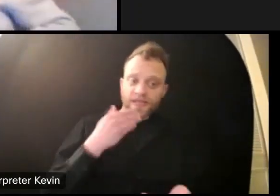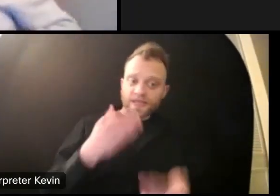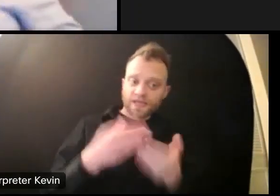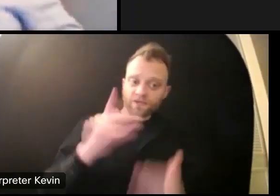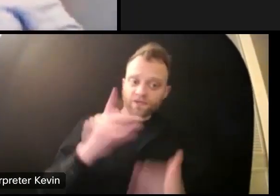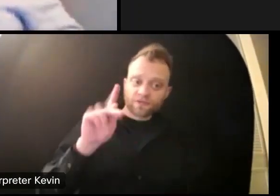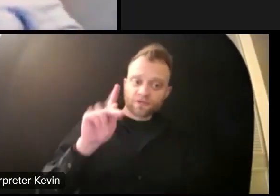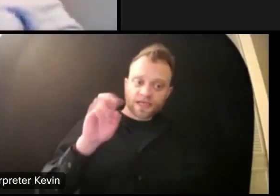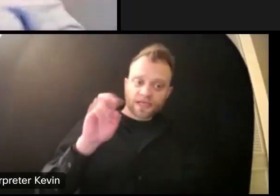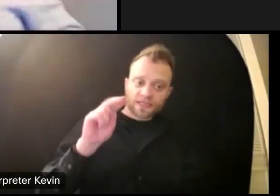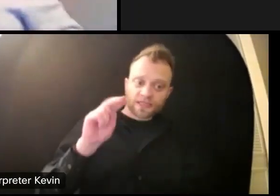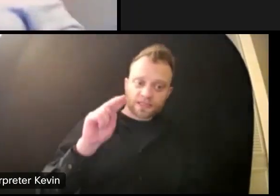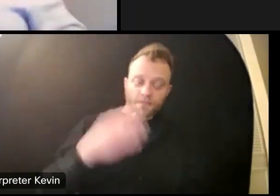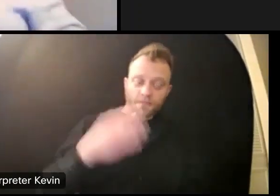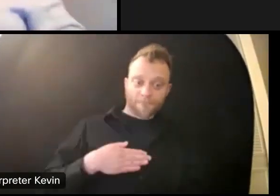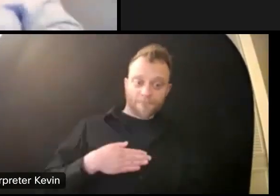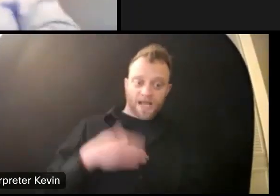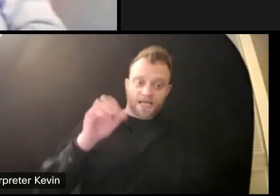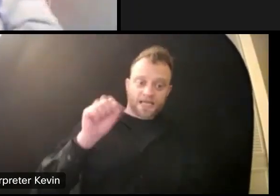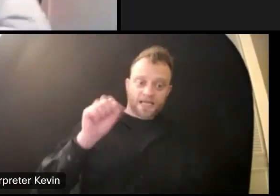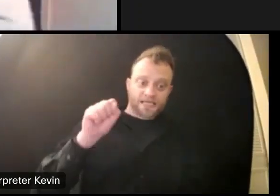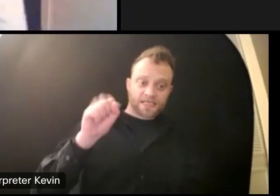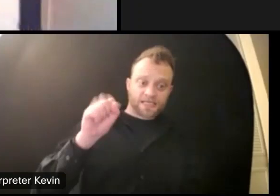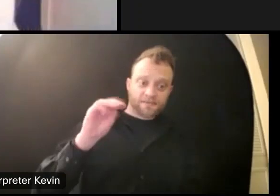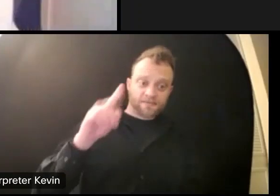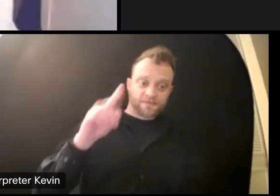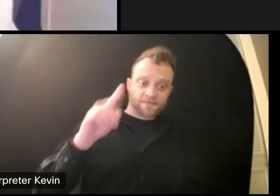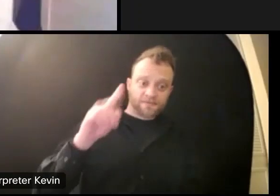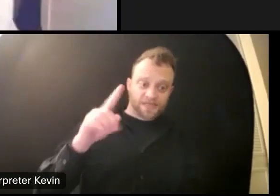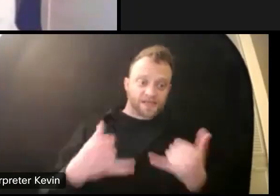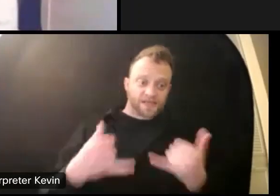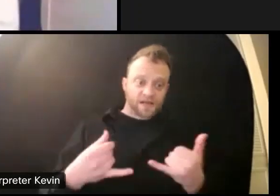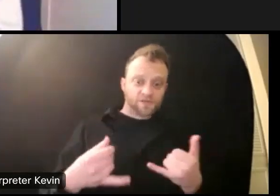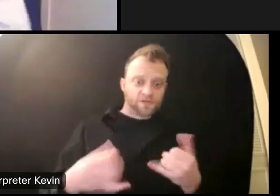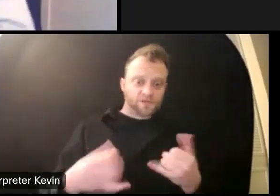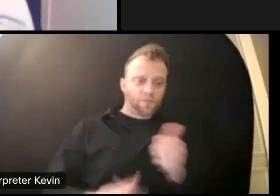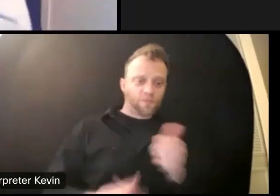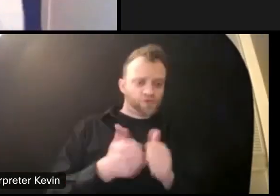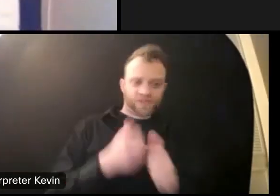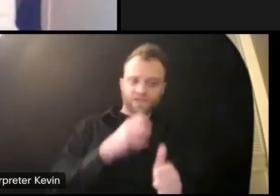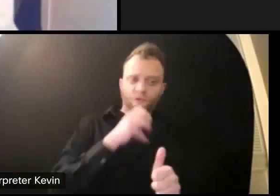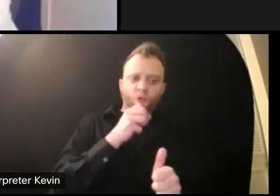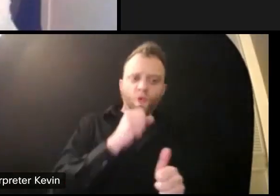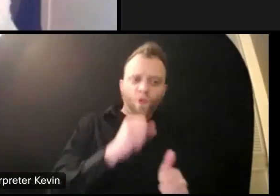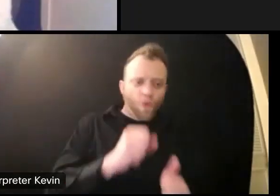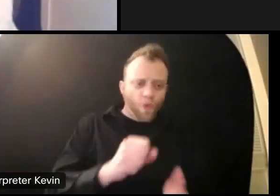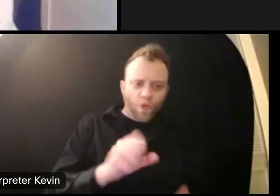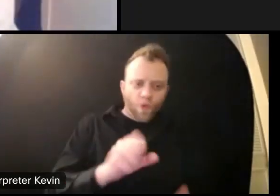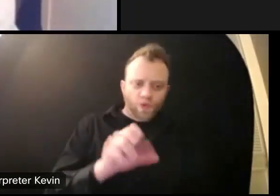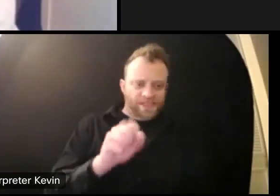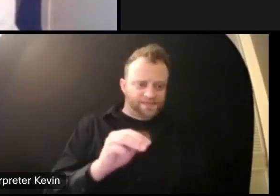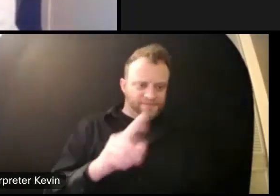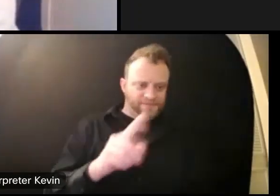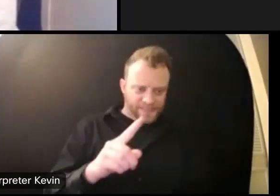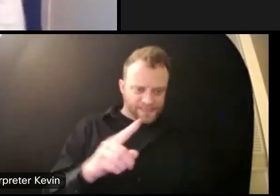because my current SMD is made up of five old SMDs so I'm ... and be really looking forward